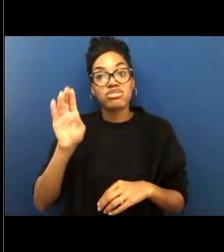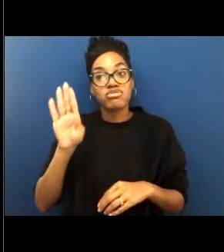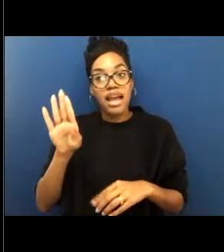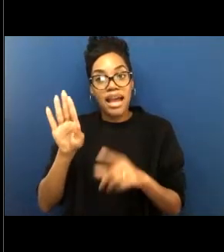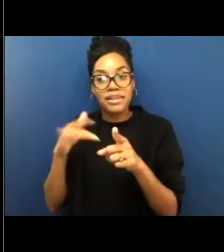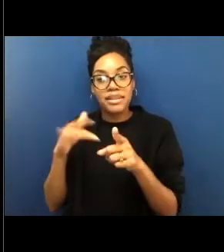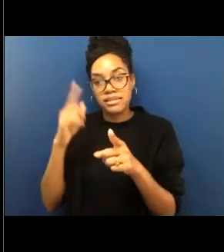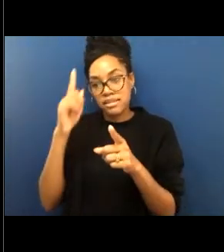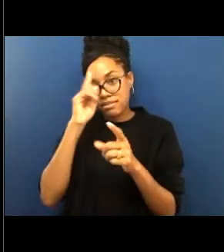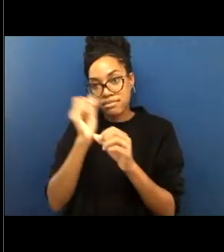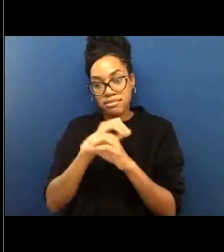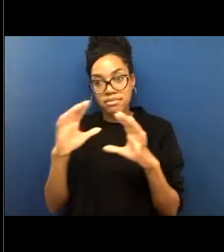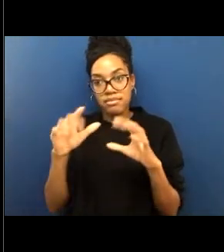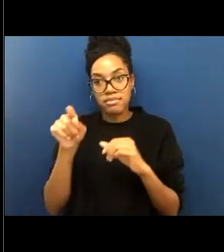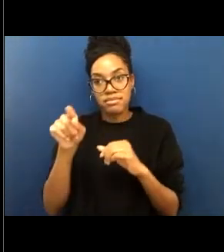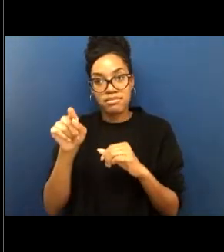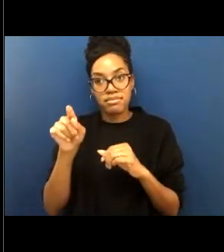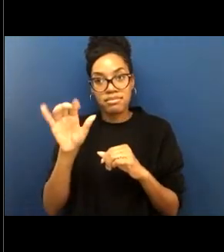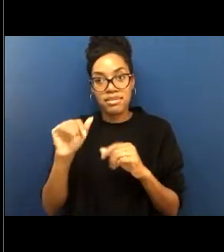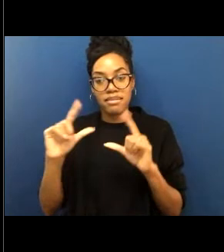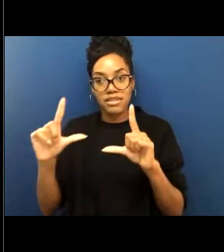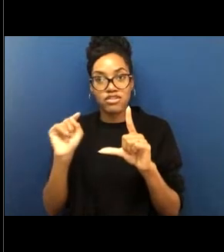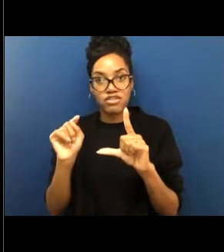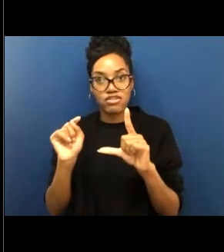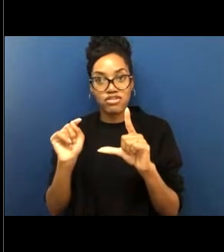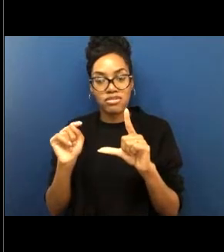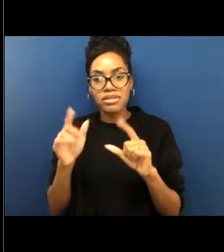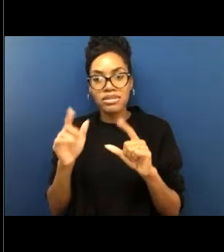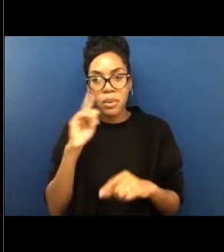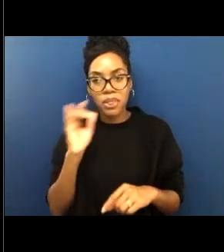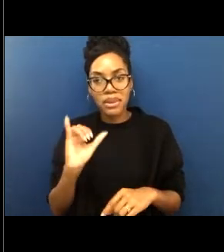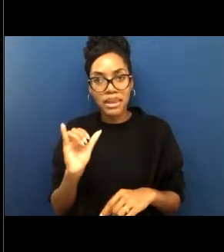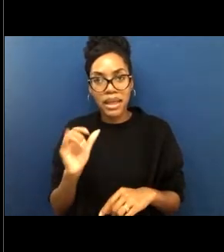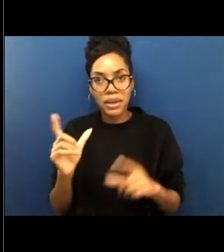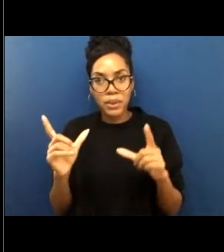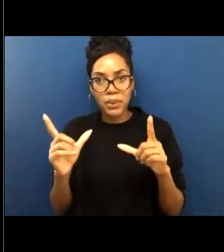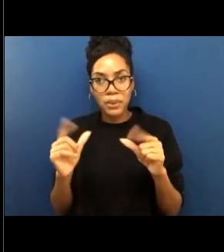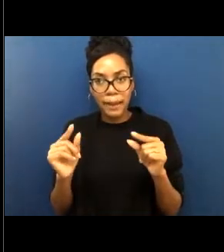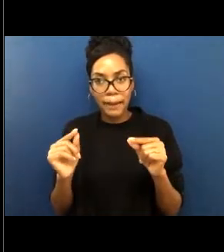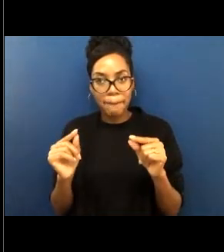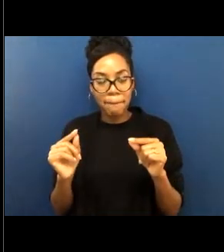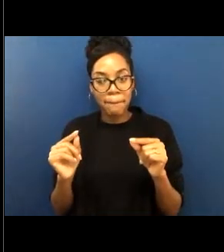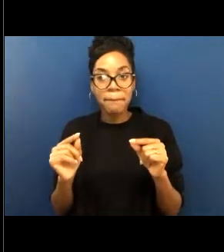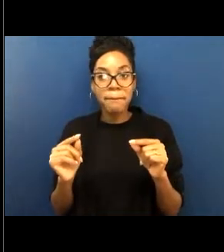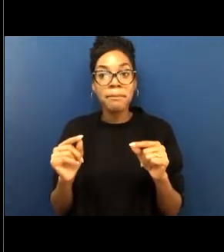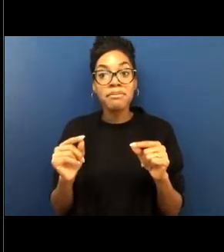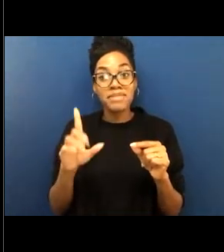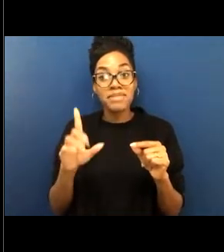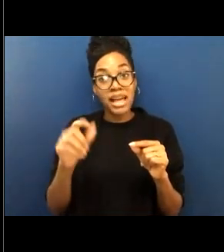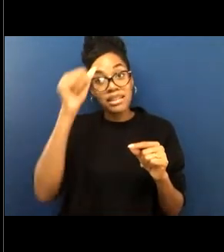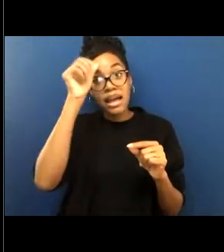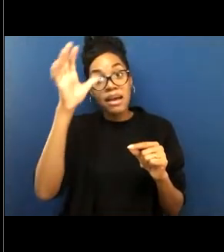So it doesn't even really look like a crab, right? That's a male snow crab, and you can see he's covered in barnacles.